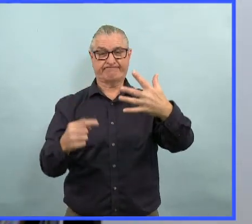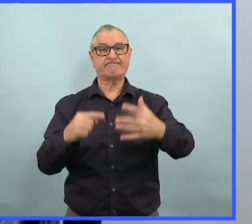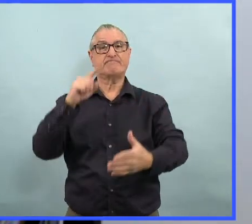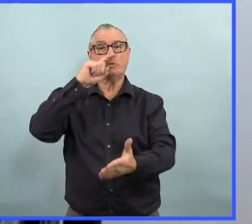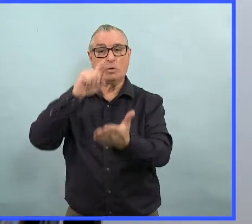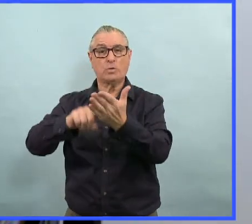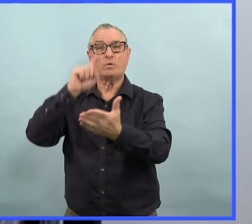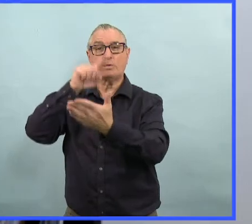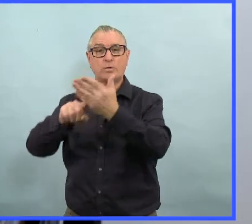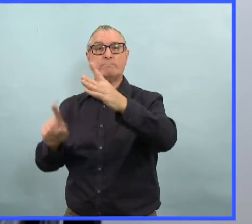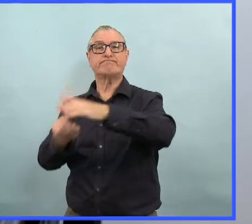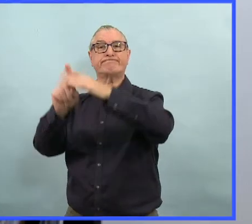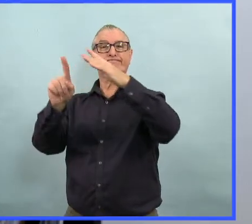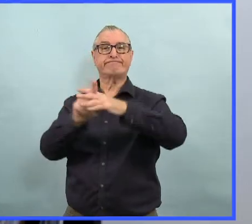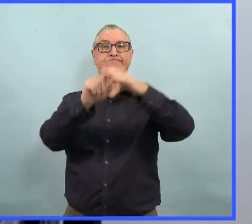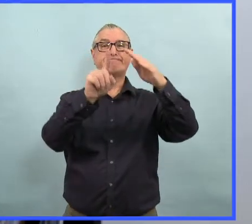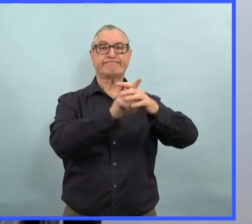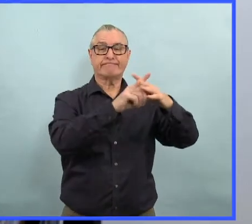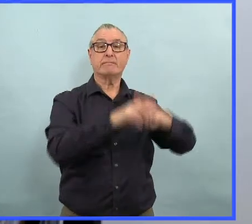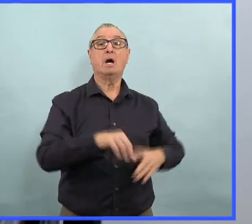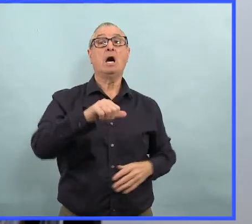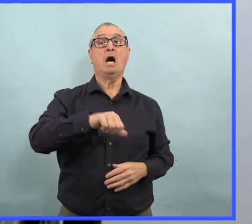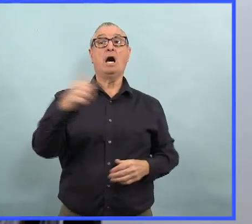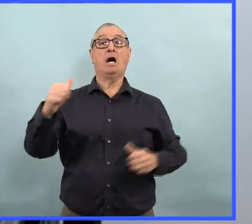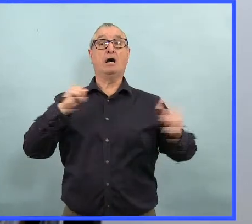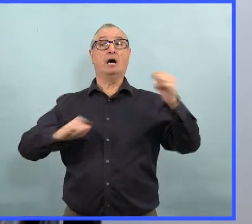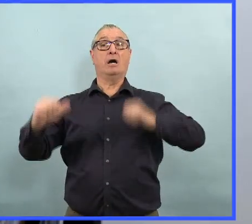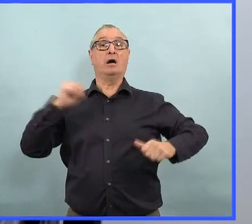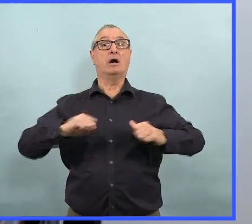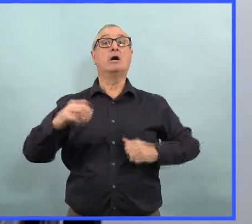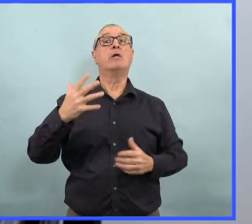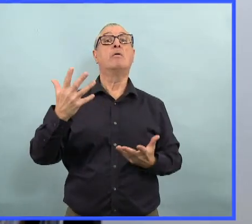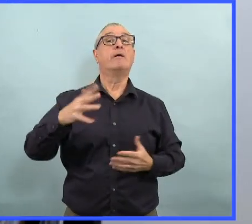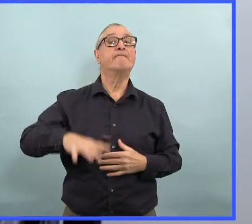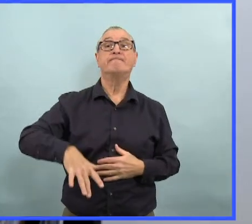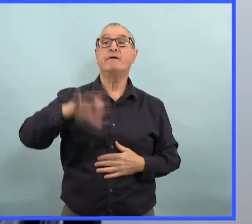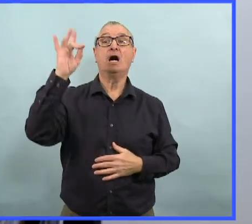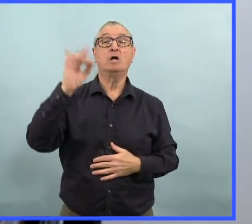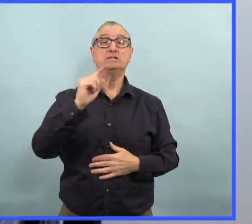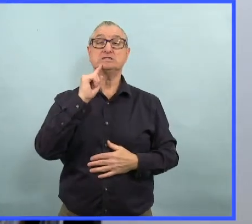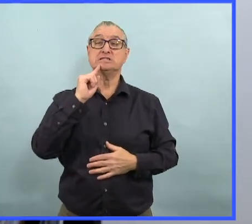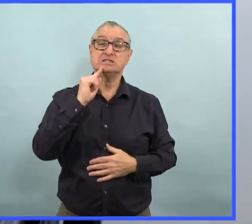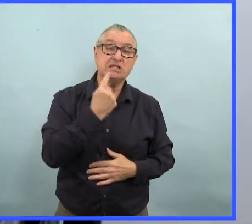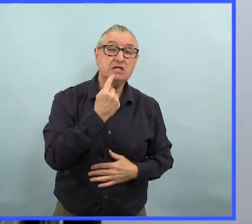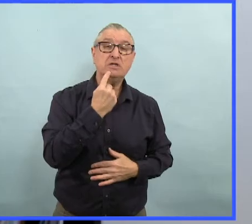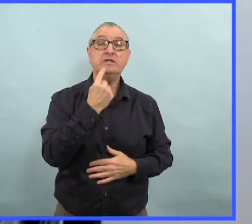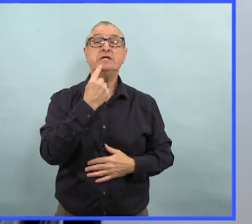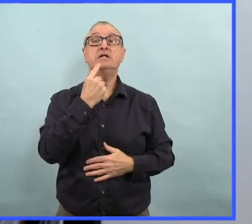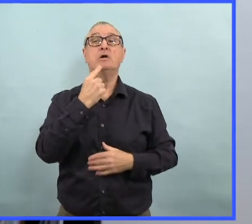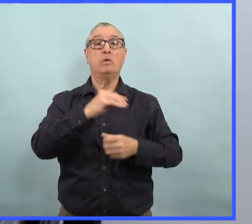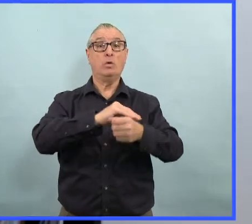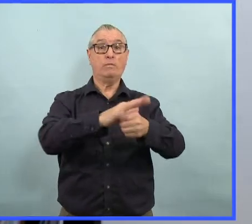demonstrated a link between having severe copin 19 that required hospitalization uh and having a